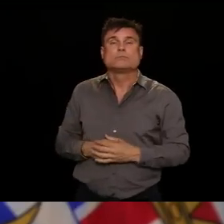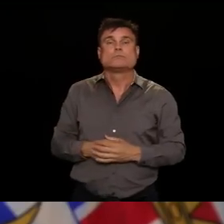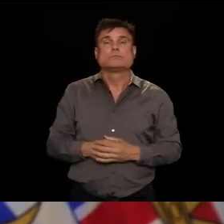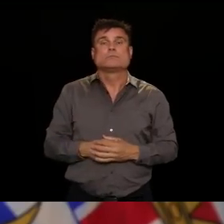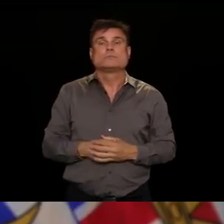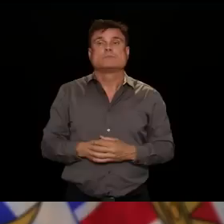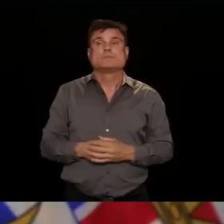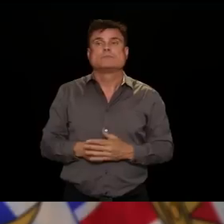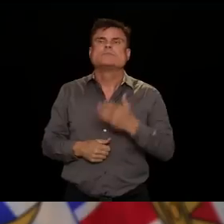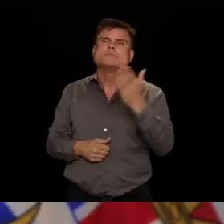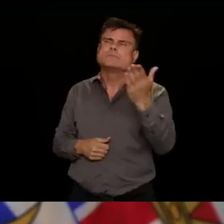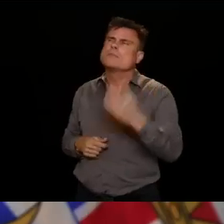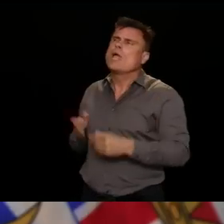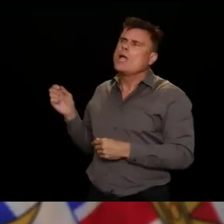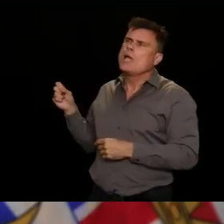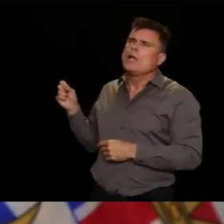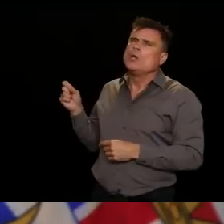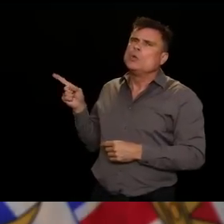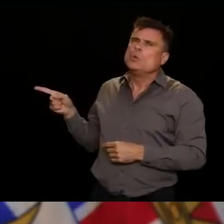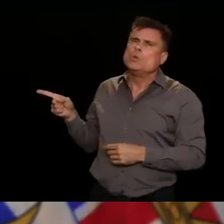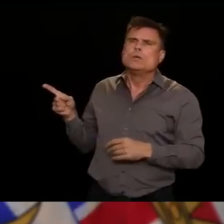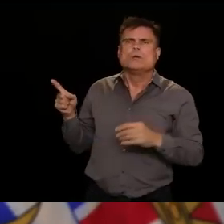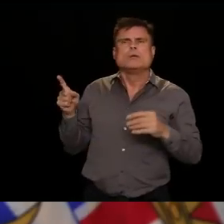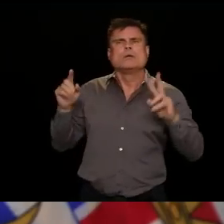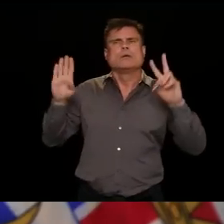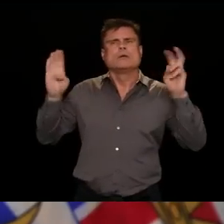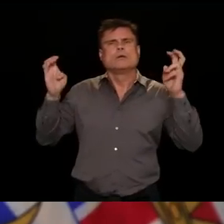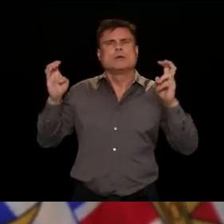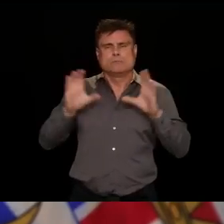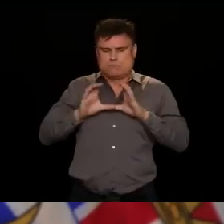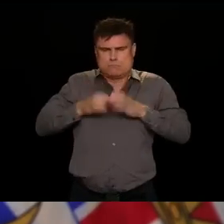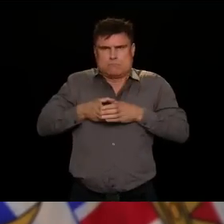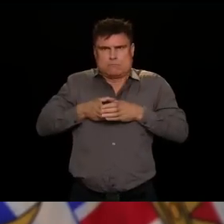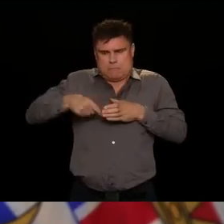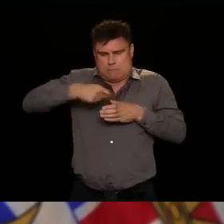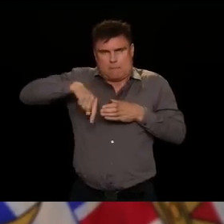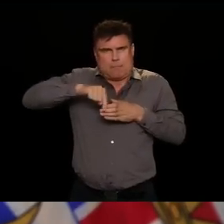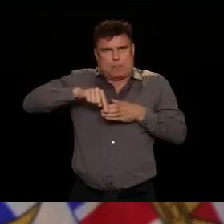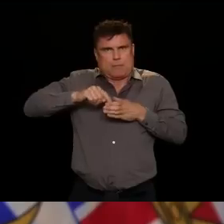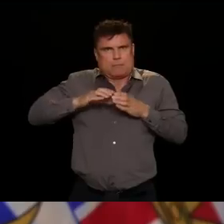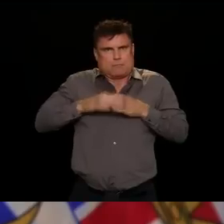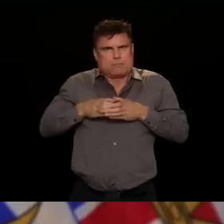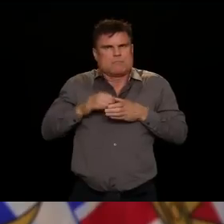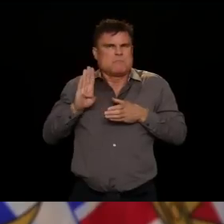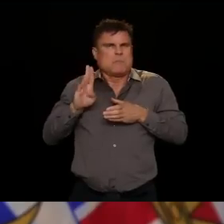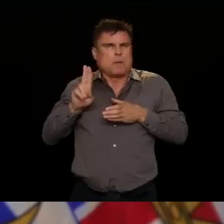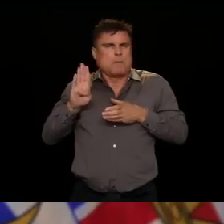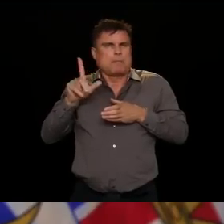and I've been getting emails from people ask about social bubbles. In phase 2 the phrase was double the bubble.